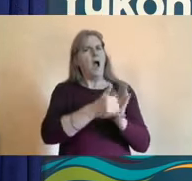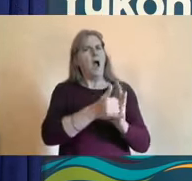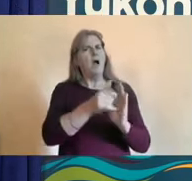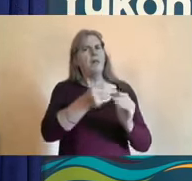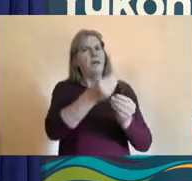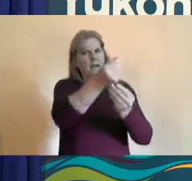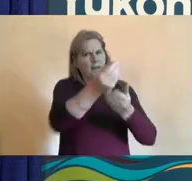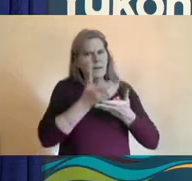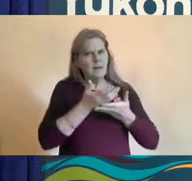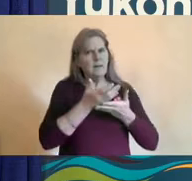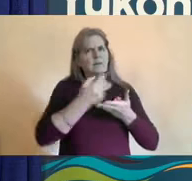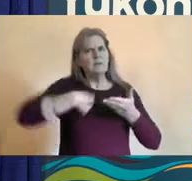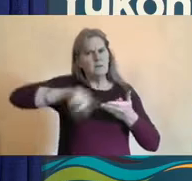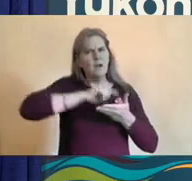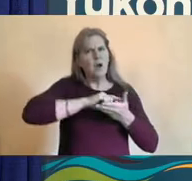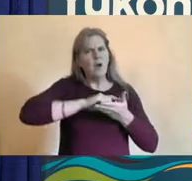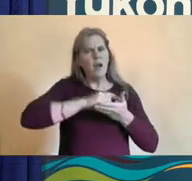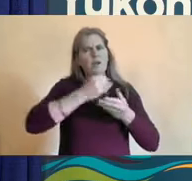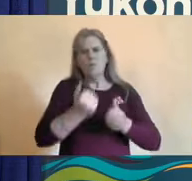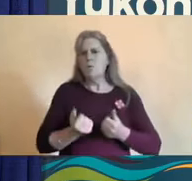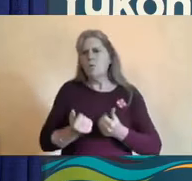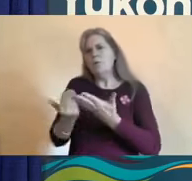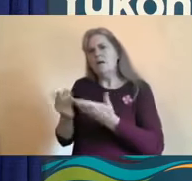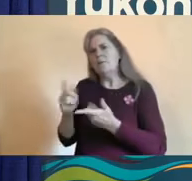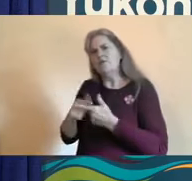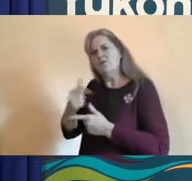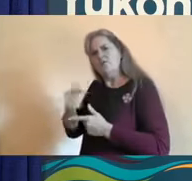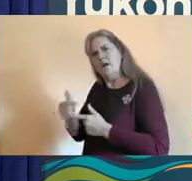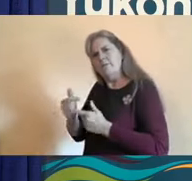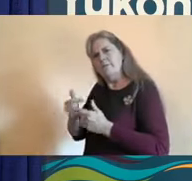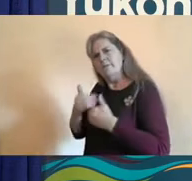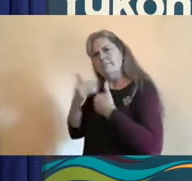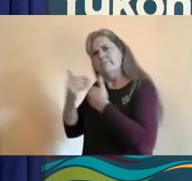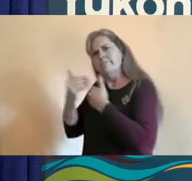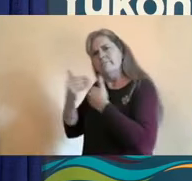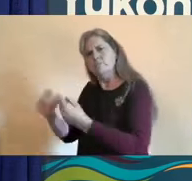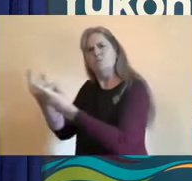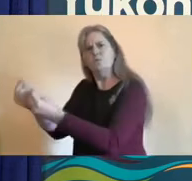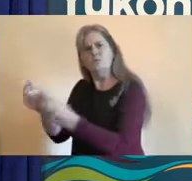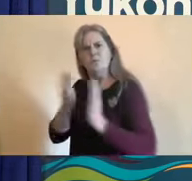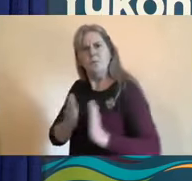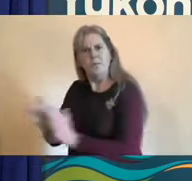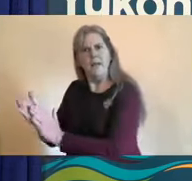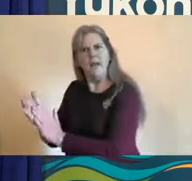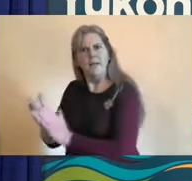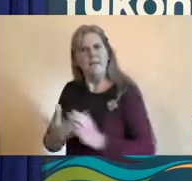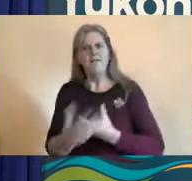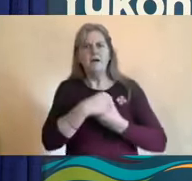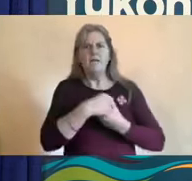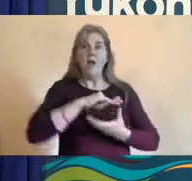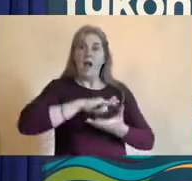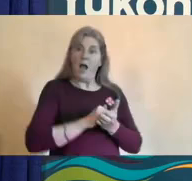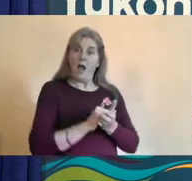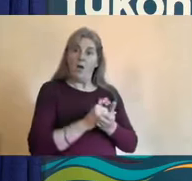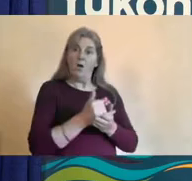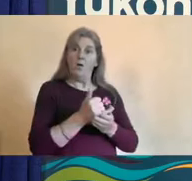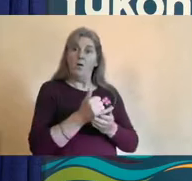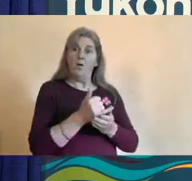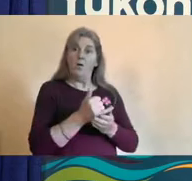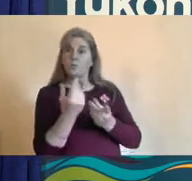recommend the government's direction? That is the most important peace. What they choose to do is up to them.